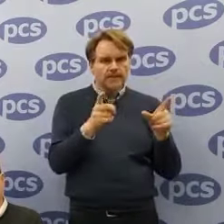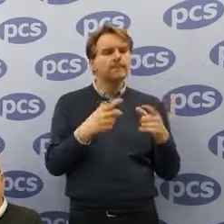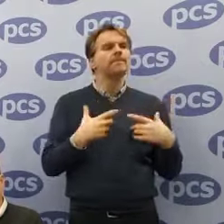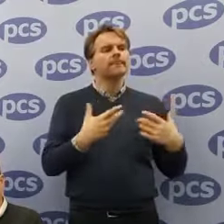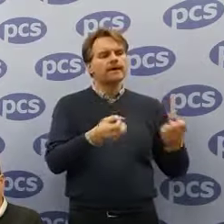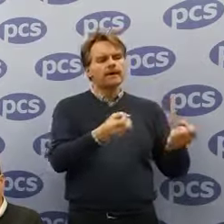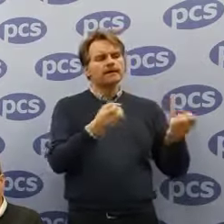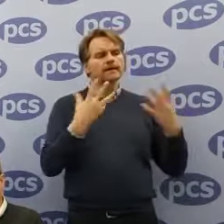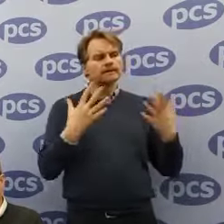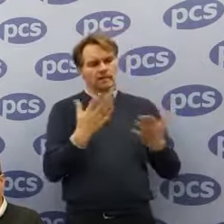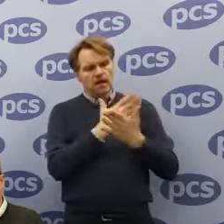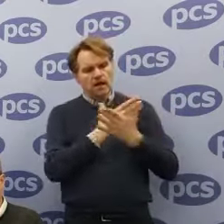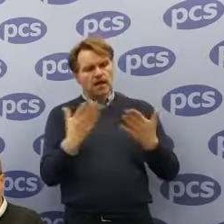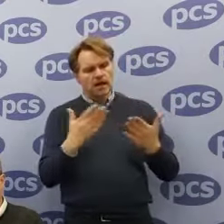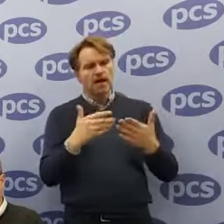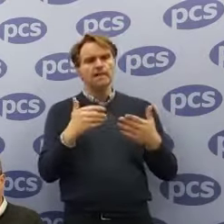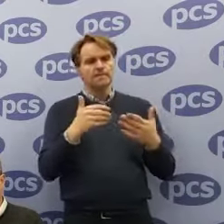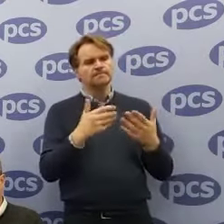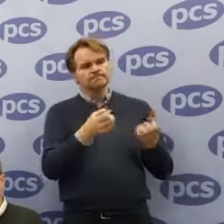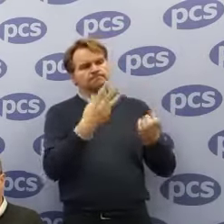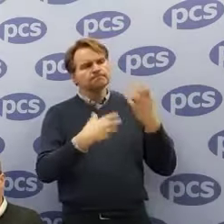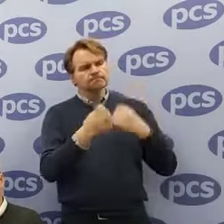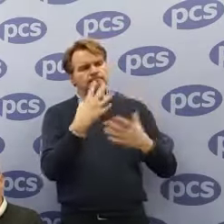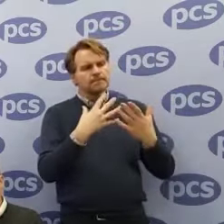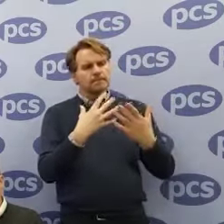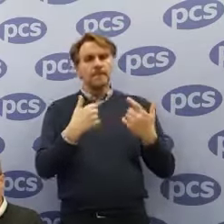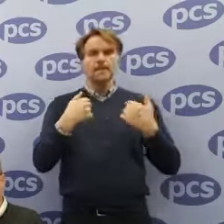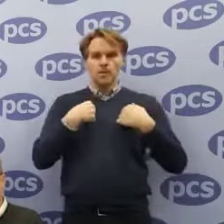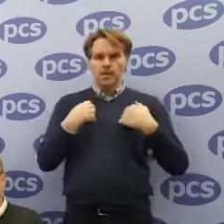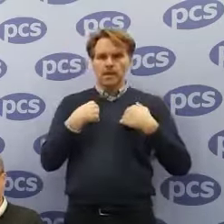us a very clear bargaining unit to go to the Cabinet Office